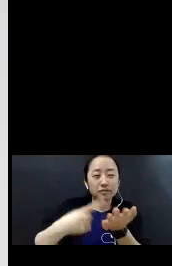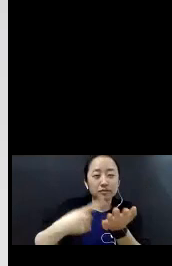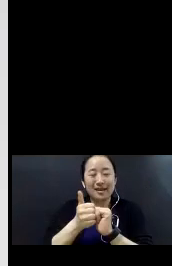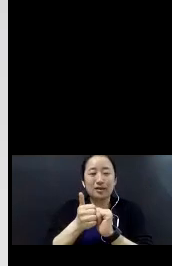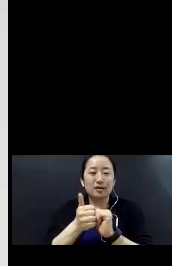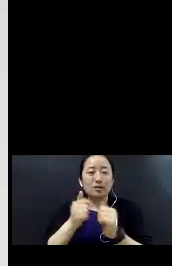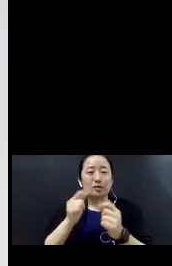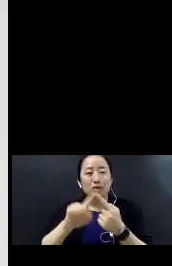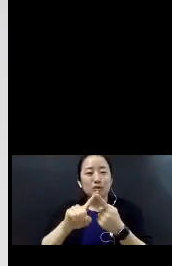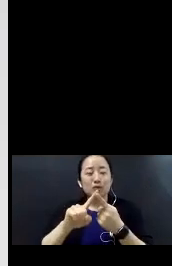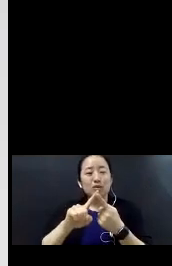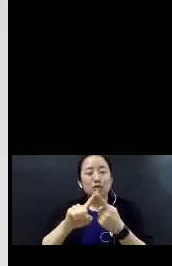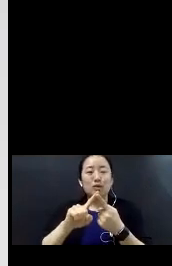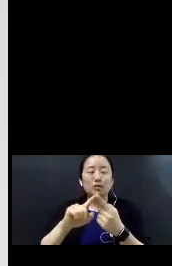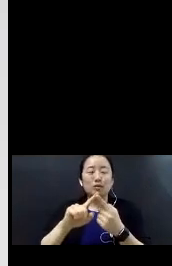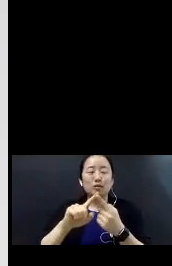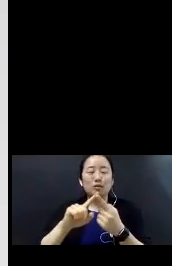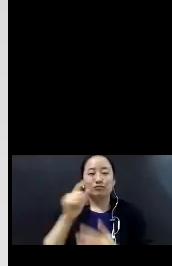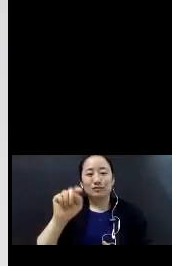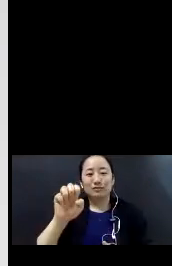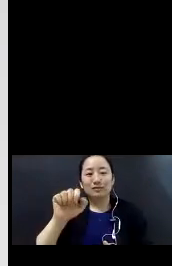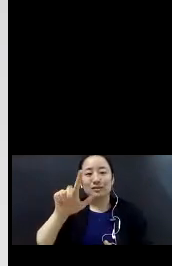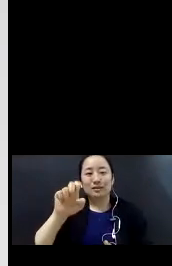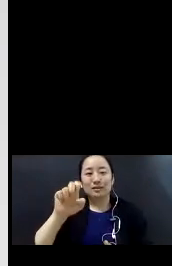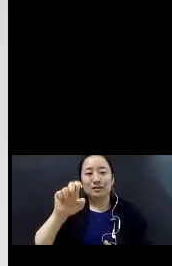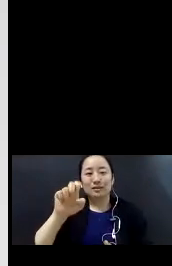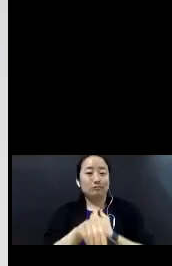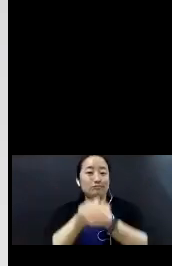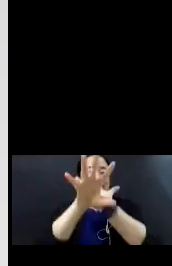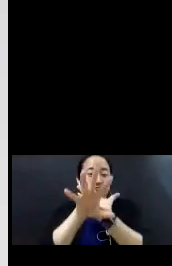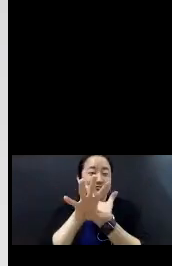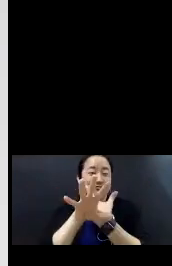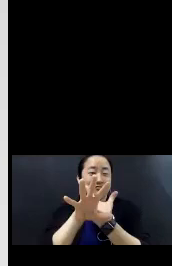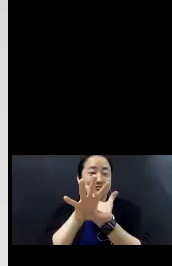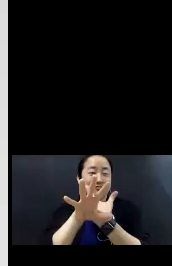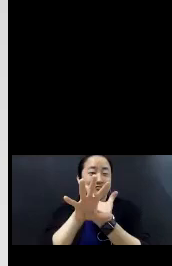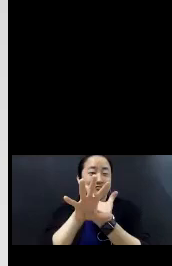TELEHEALTH TECHNOLOGY FOR VIRTUAL HOME ACCESSIBILITY ASSESSMENTS.